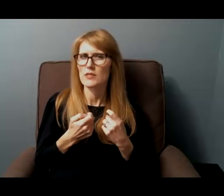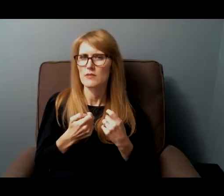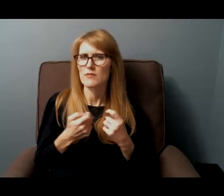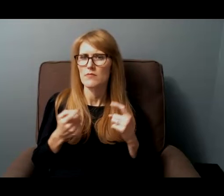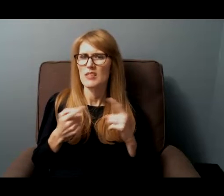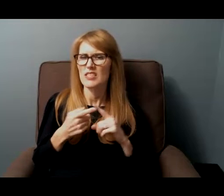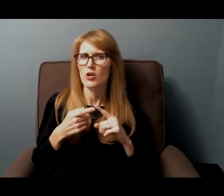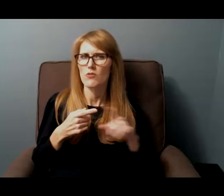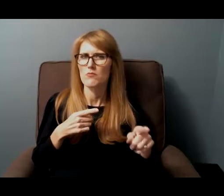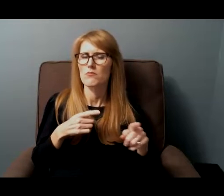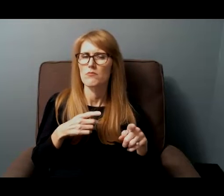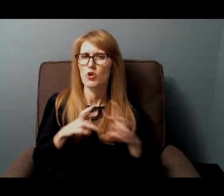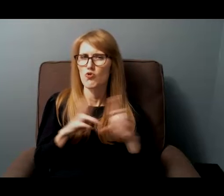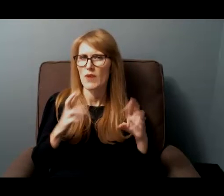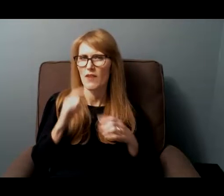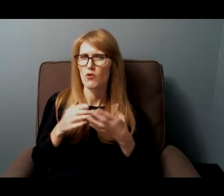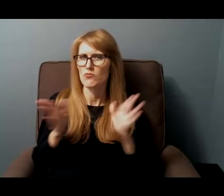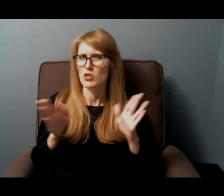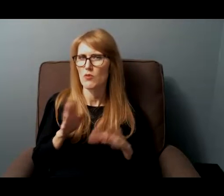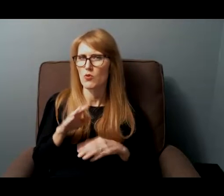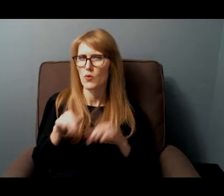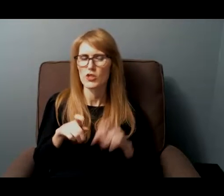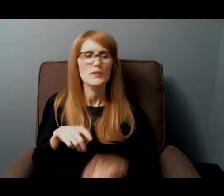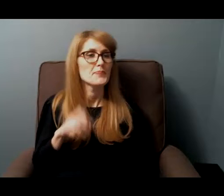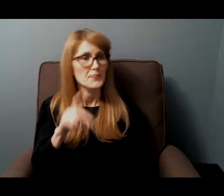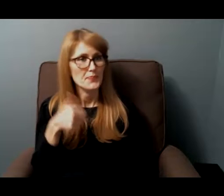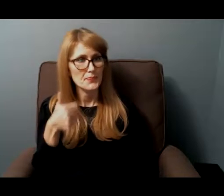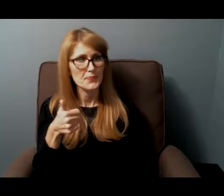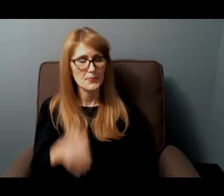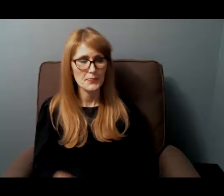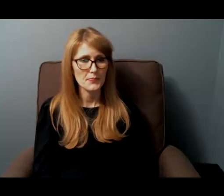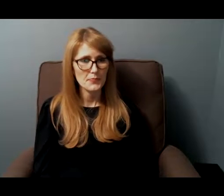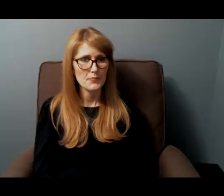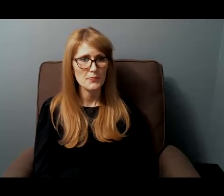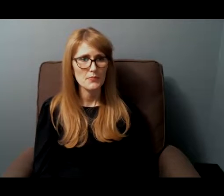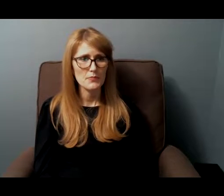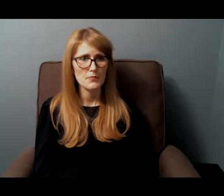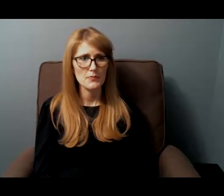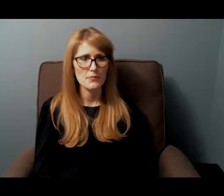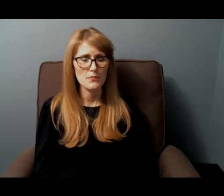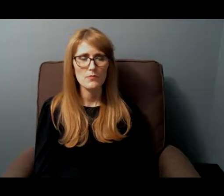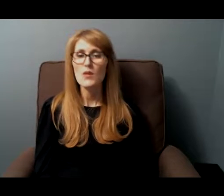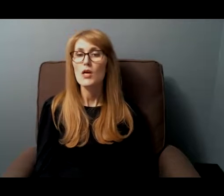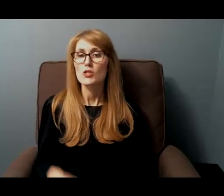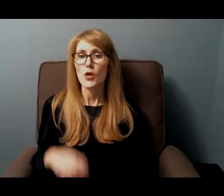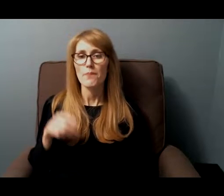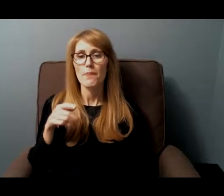That sounds great. Okay. Perfect. So you get this concept of NESE. Ideally,